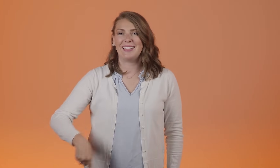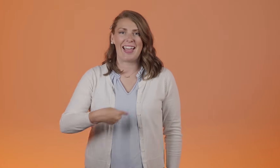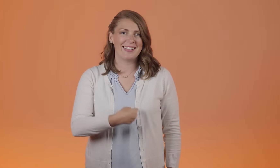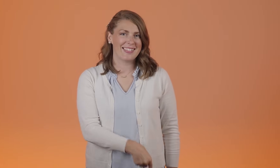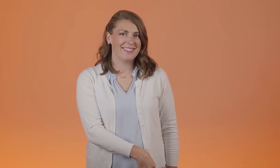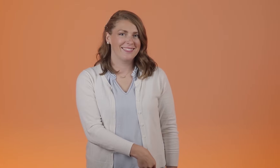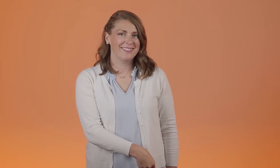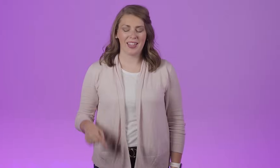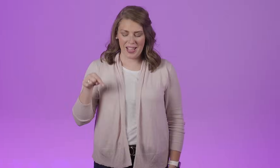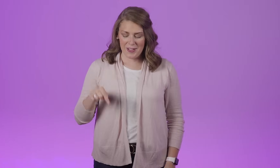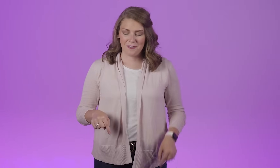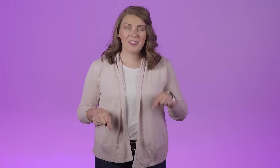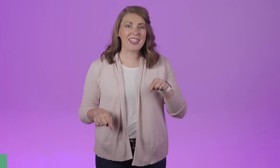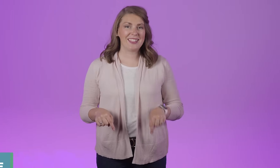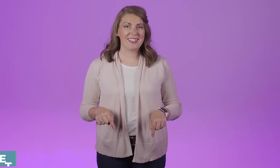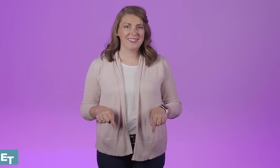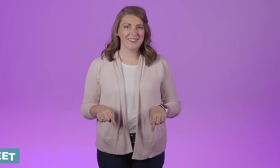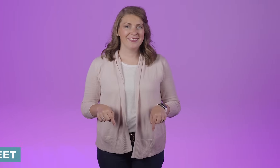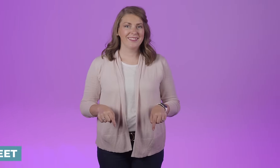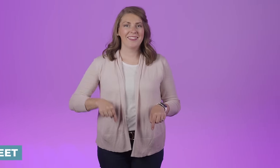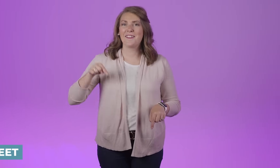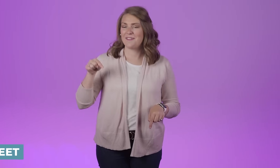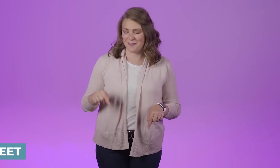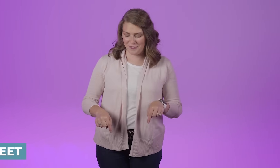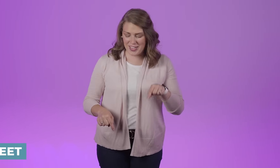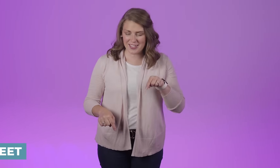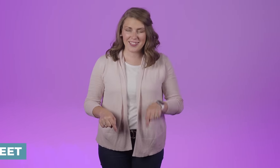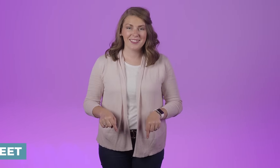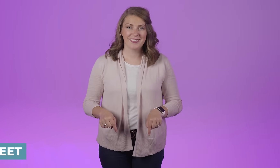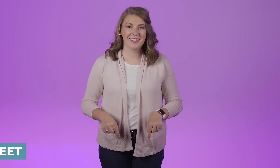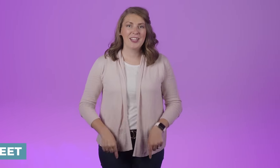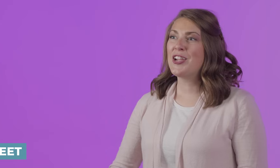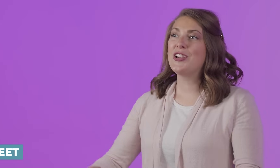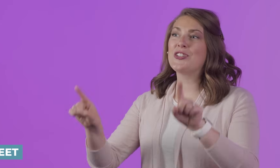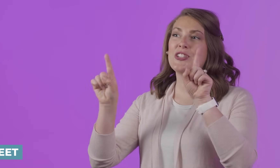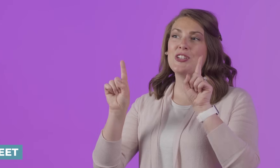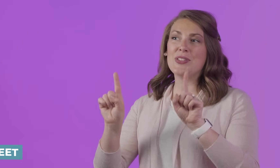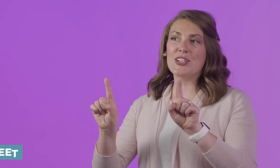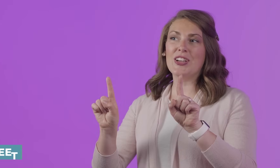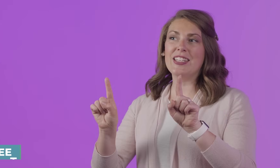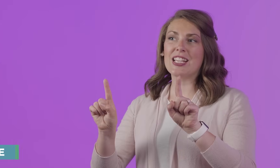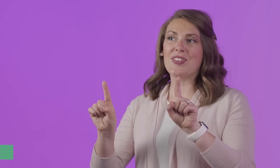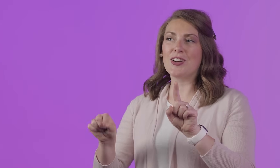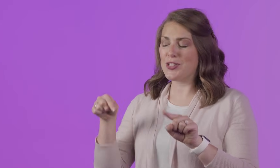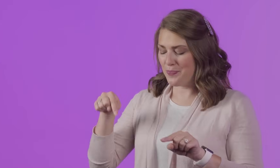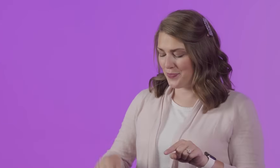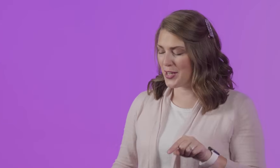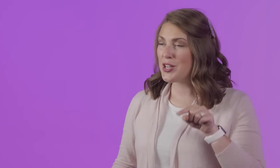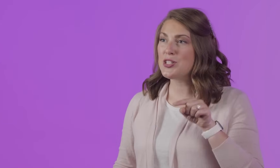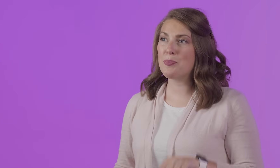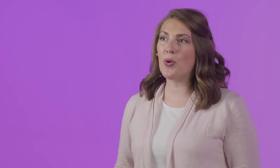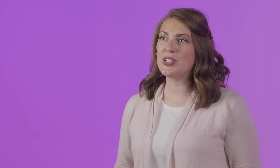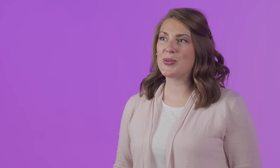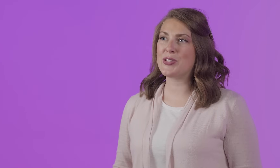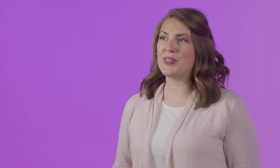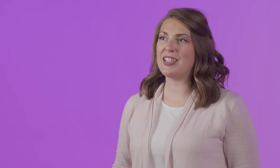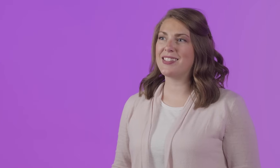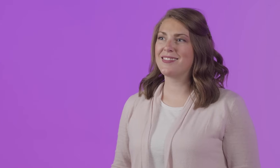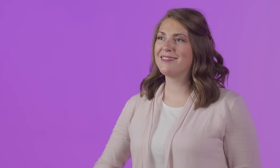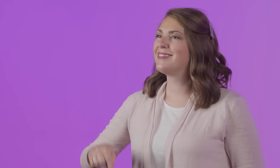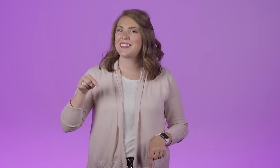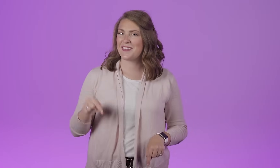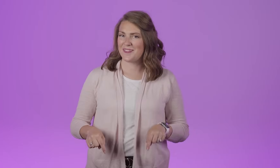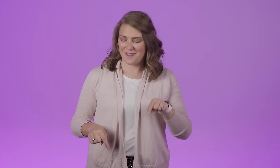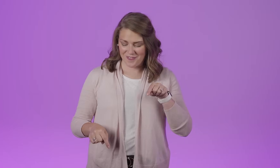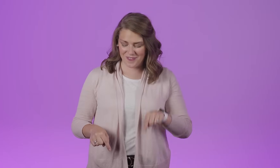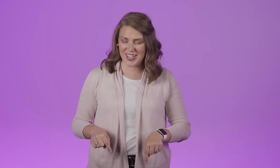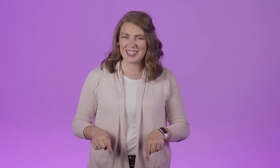'legs.' 'Feet, feet,' you're just using your index fingers to point towards your feet 'feet.'